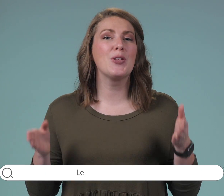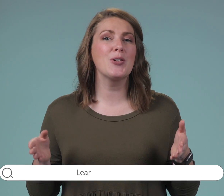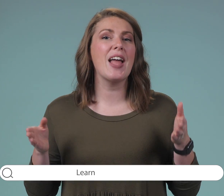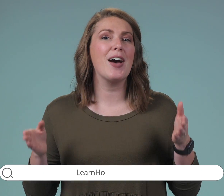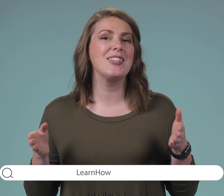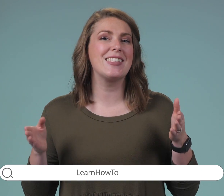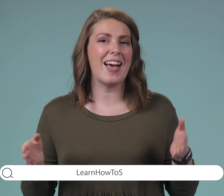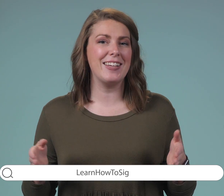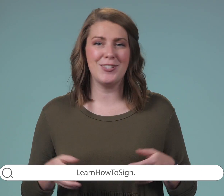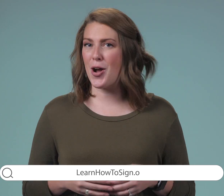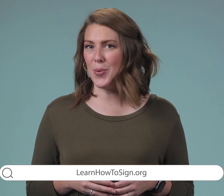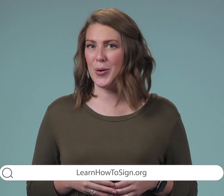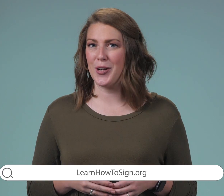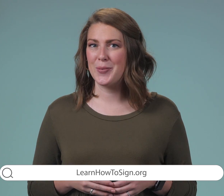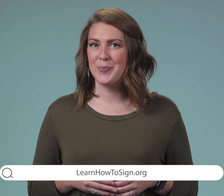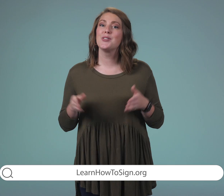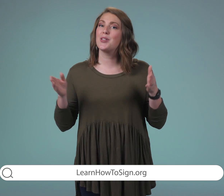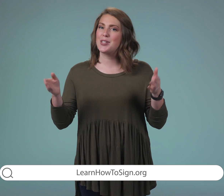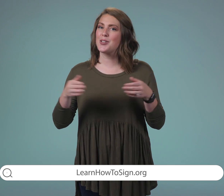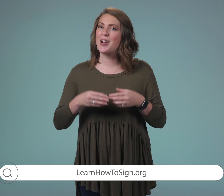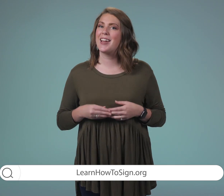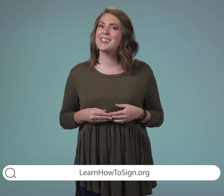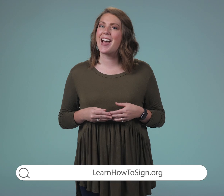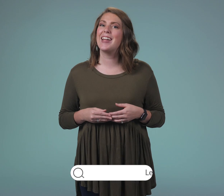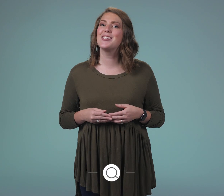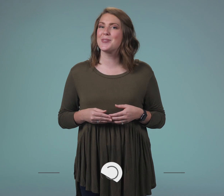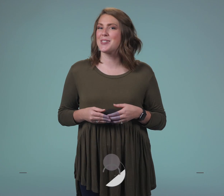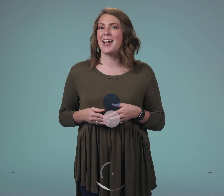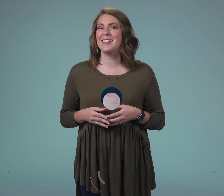learnhowtosign.org. So let's learn how to sign school signs